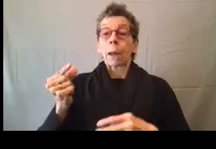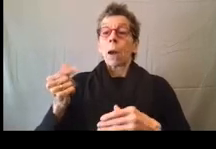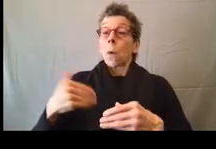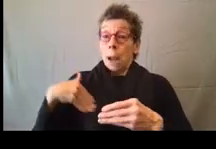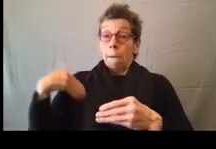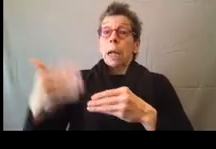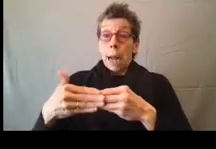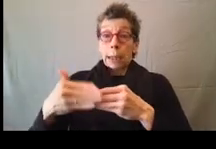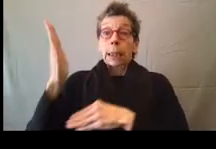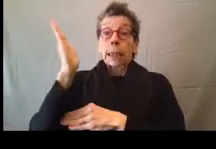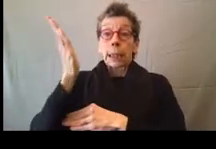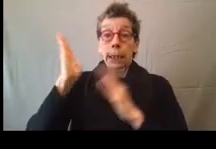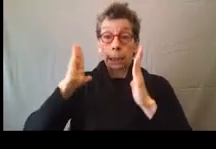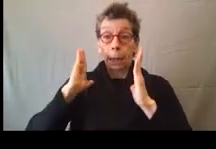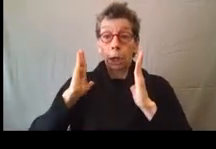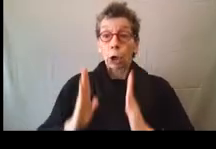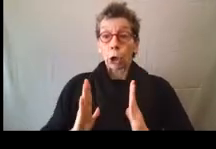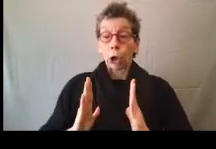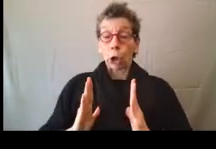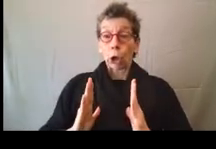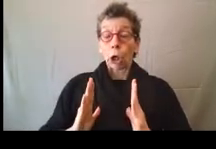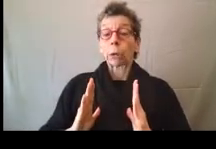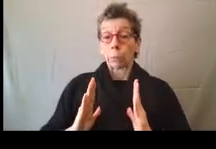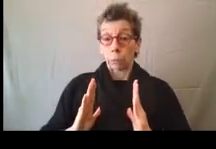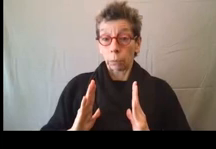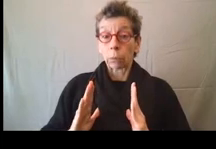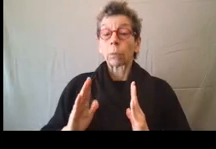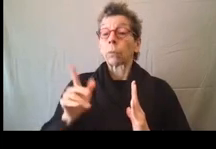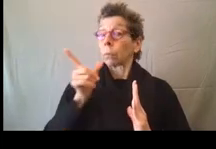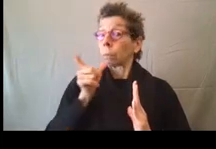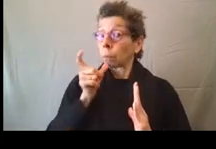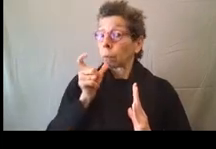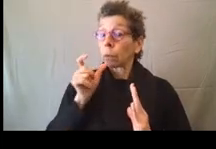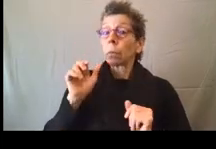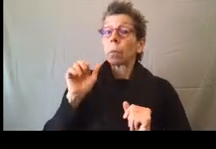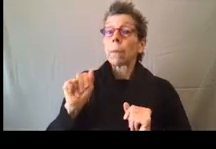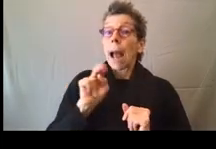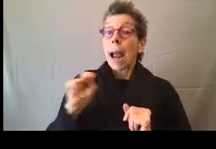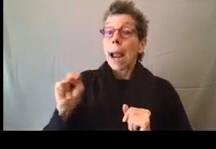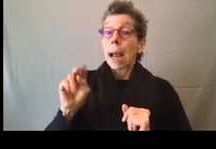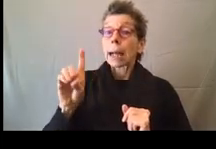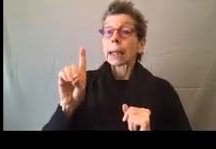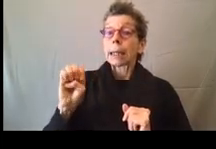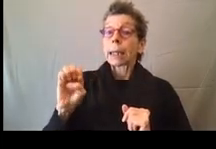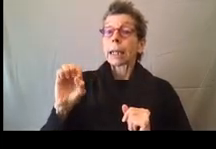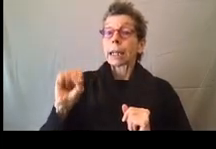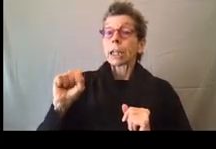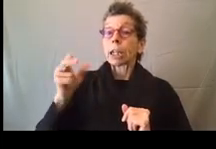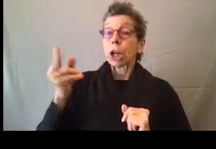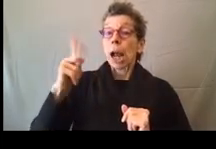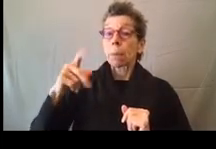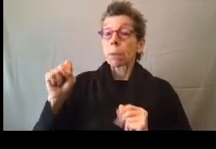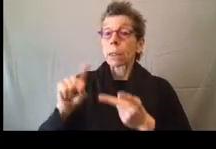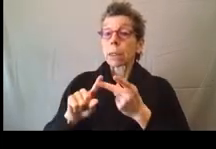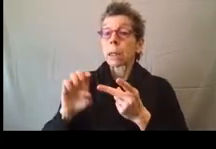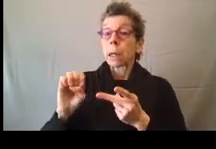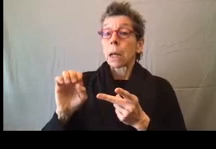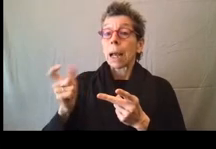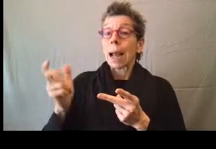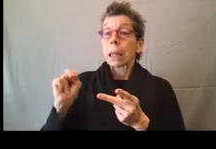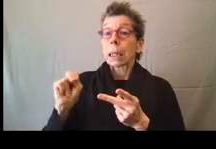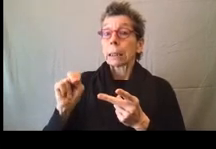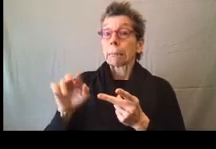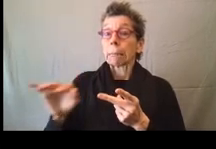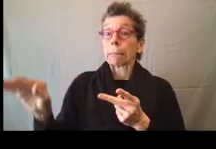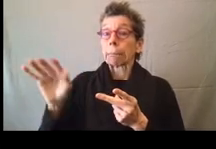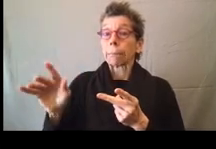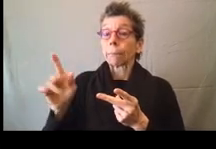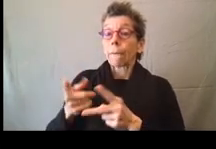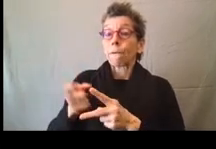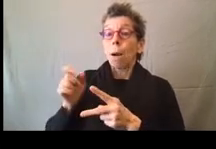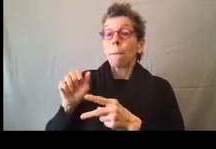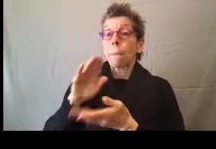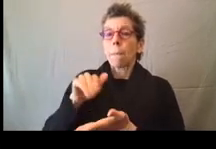to a presentation from the Ann Deschamps and Ellen Fabian with the Mid Atlantic ADA Center.